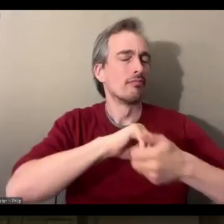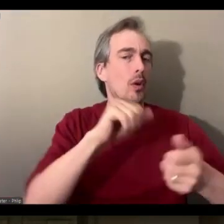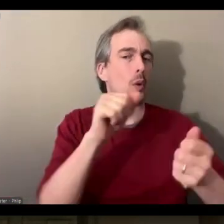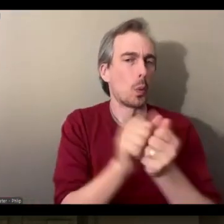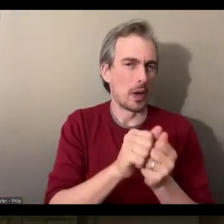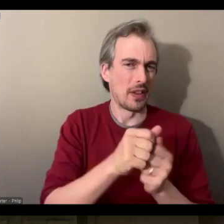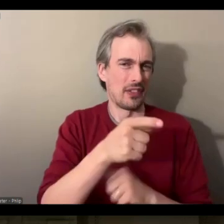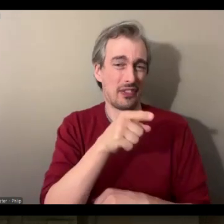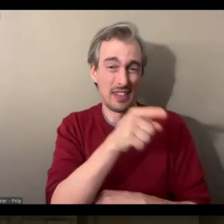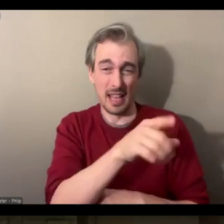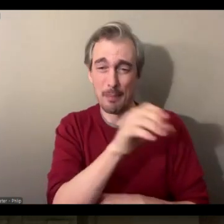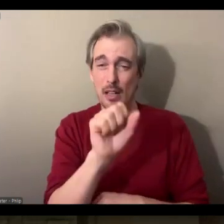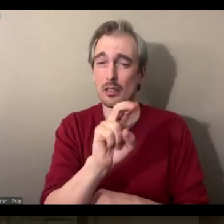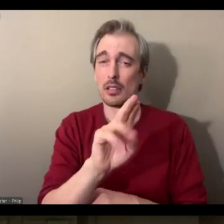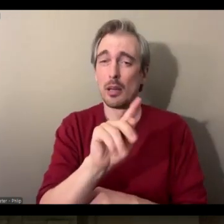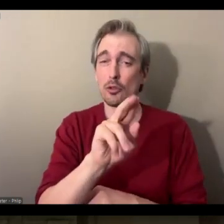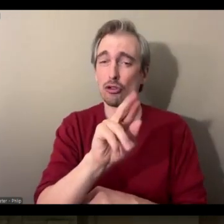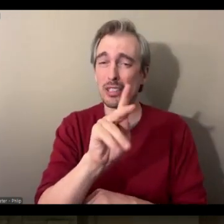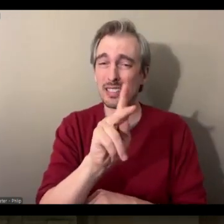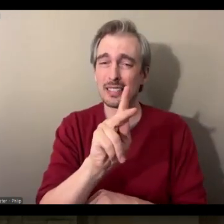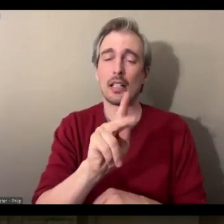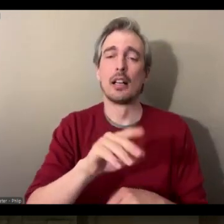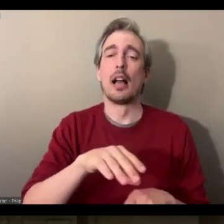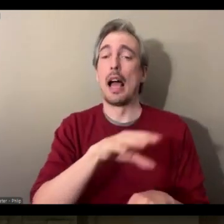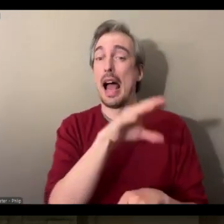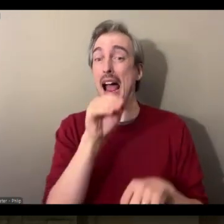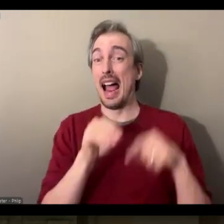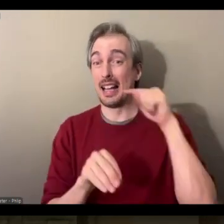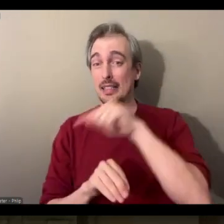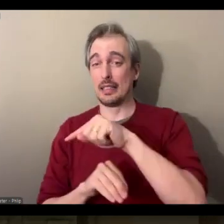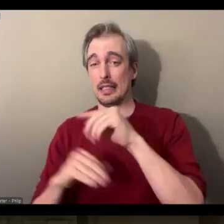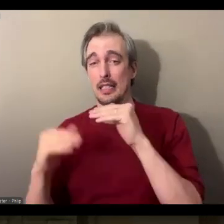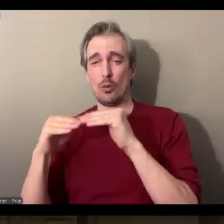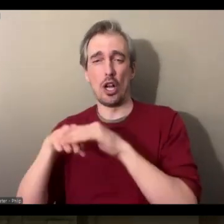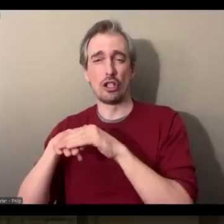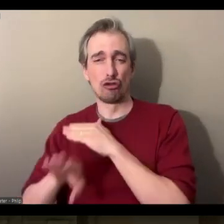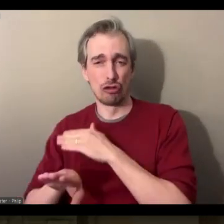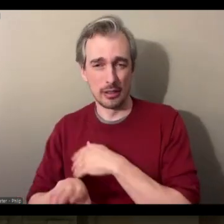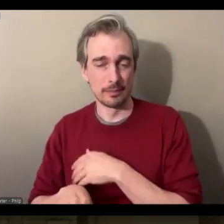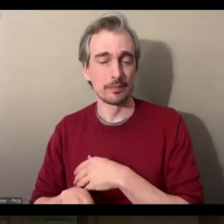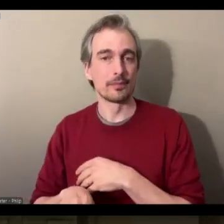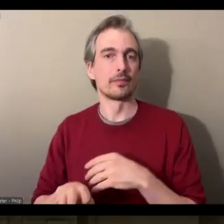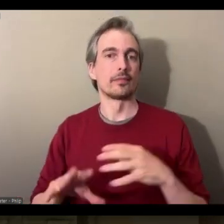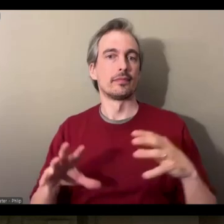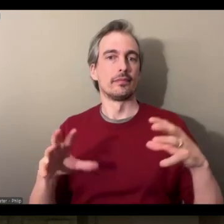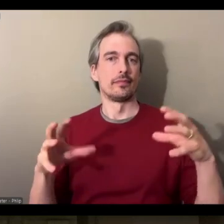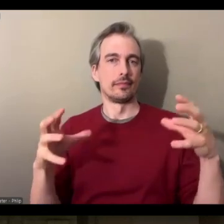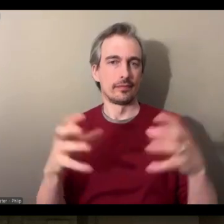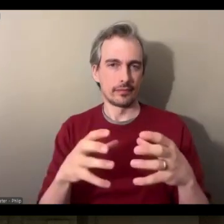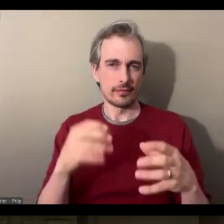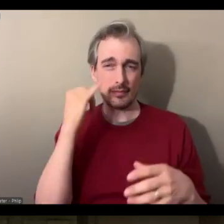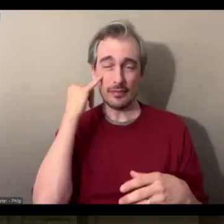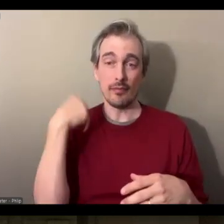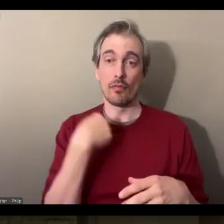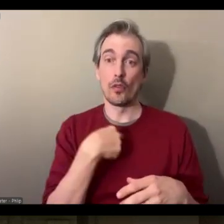that if we were to launch our ticketing on the original April date, we weren't gonna go and